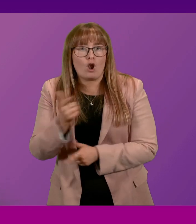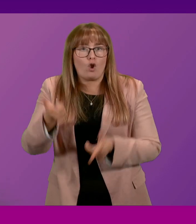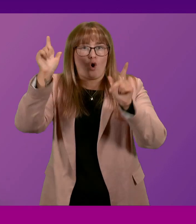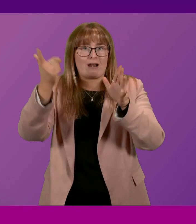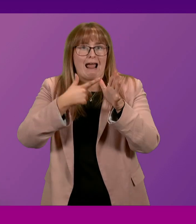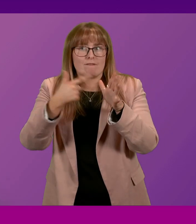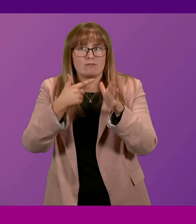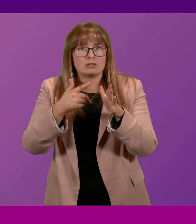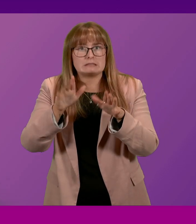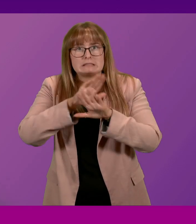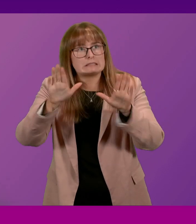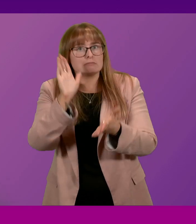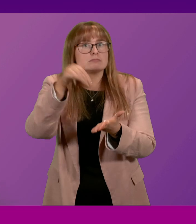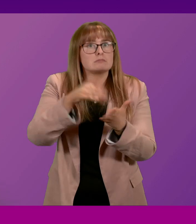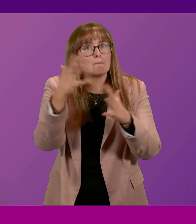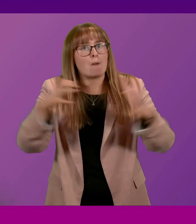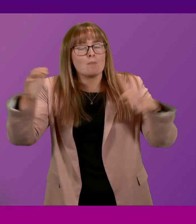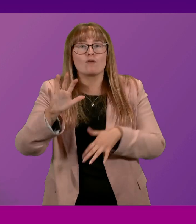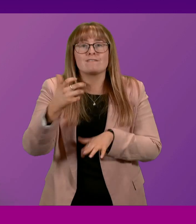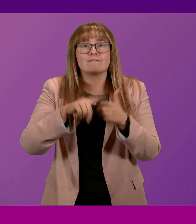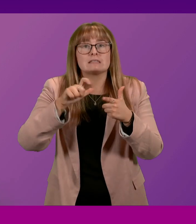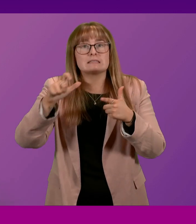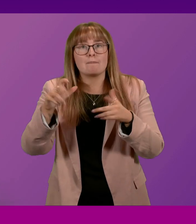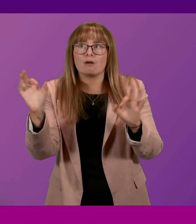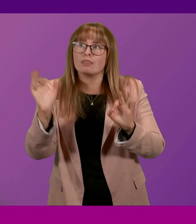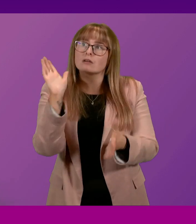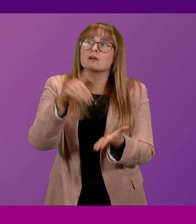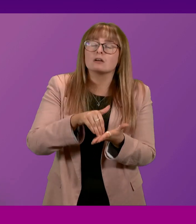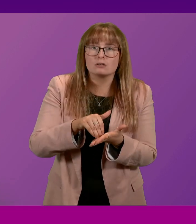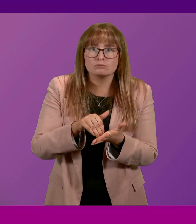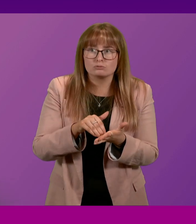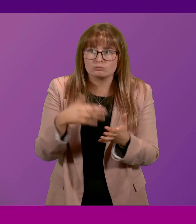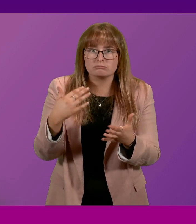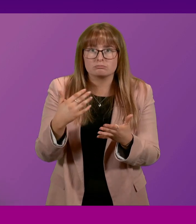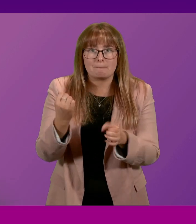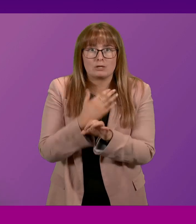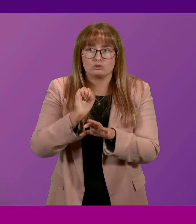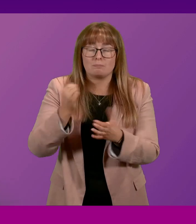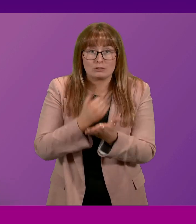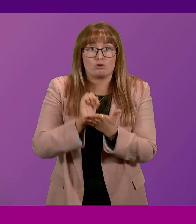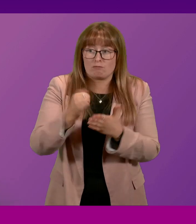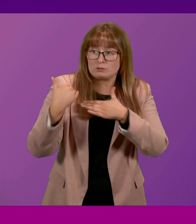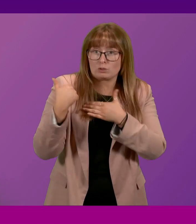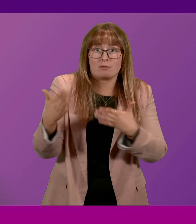not able to attend the Parliament on 5 December to fulfil her responsibilities?